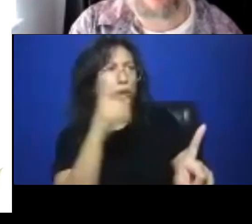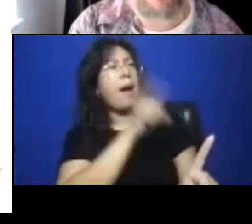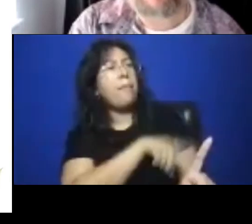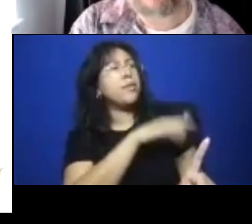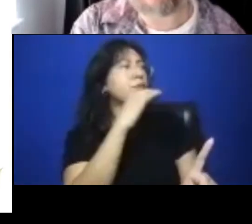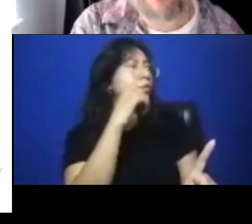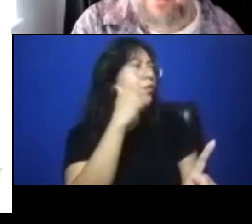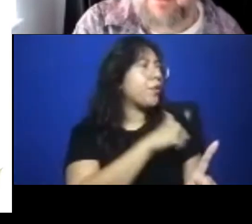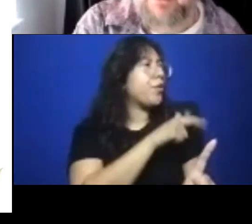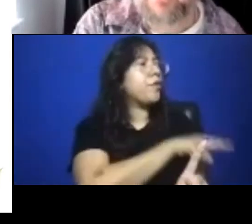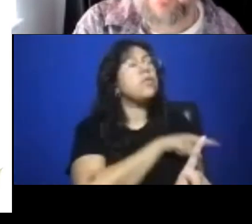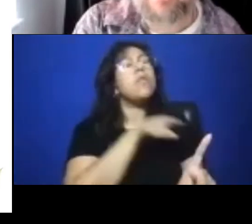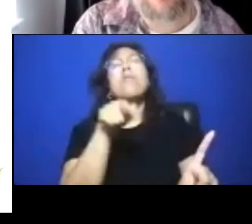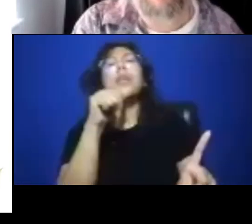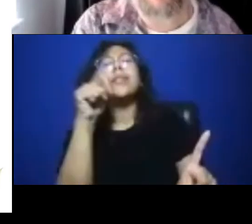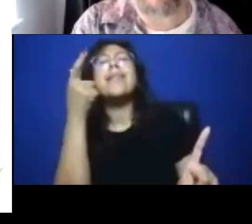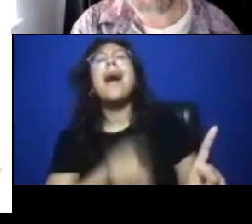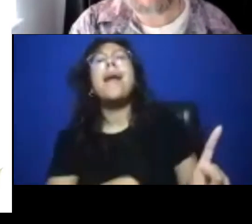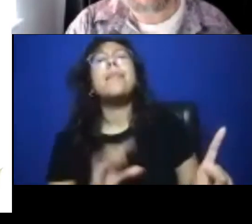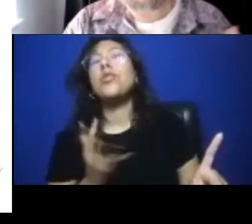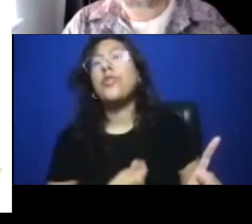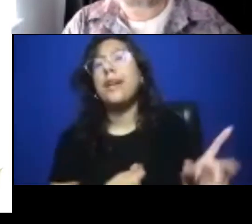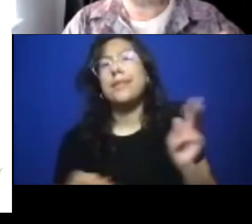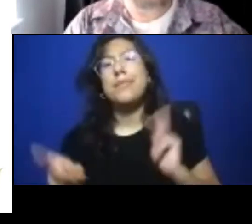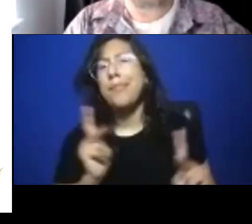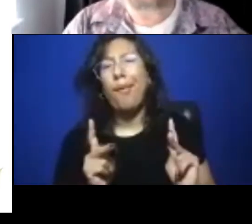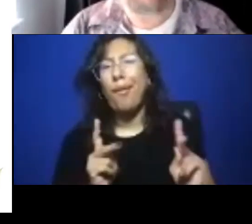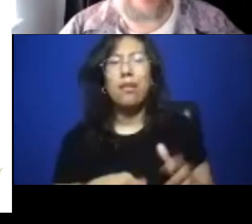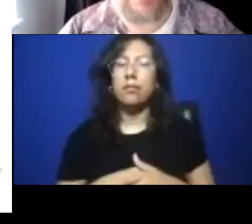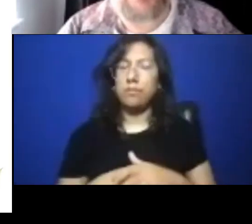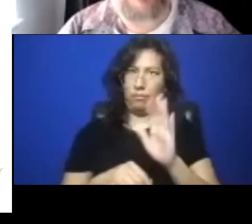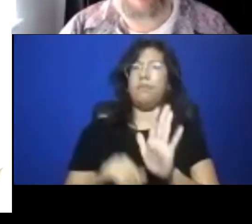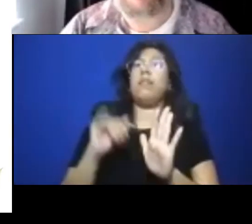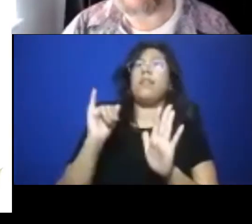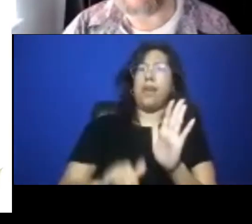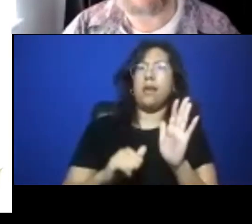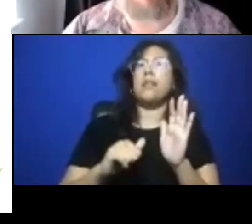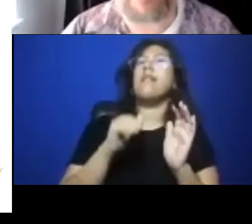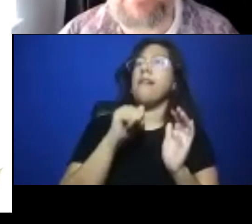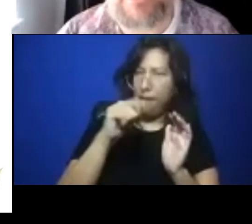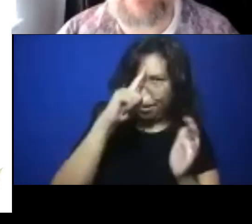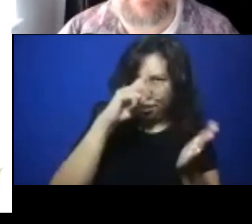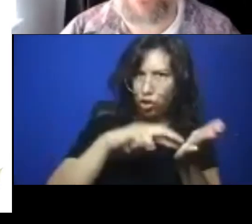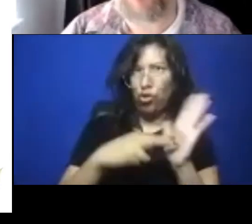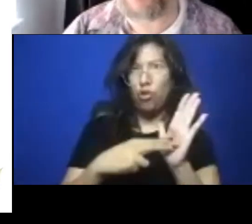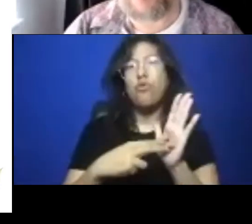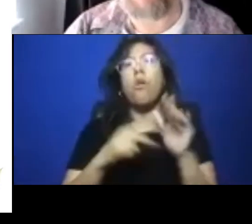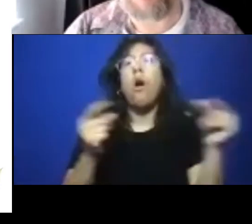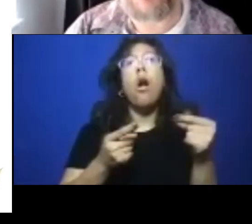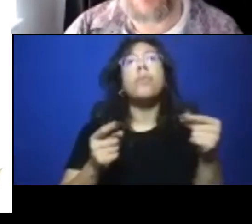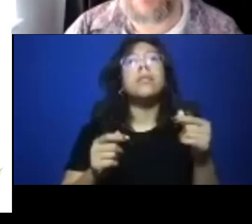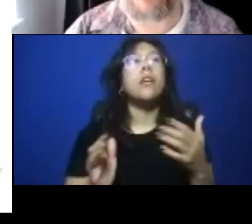or that doesn't happen to trans people. So those are the unintentional harms that it's meant to be like, oh, I'm understanding you,